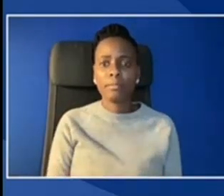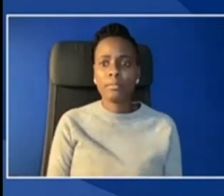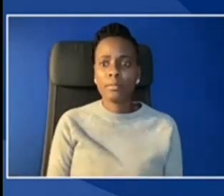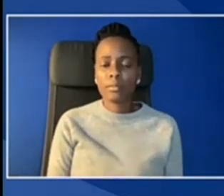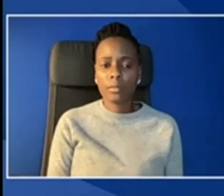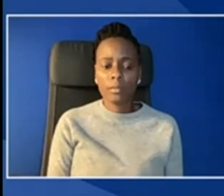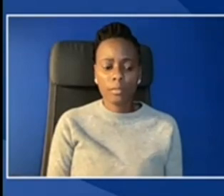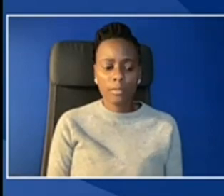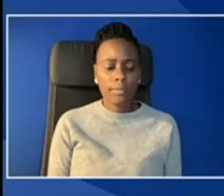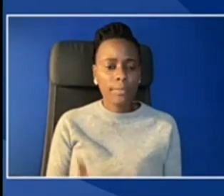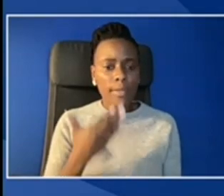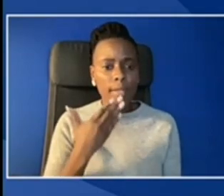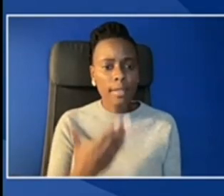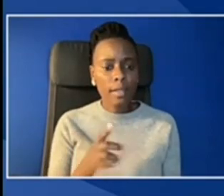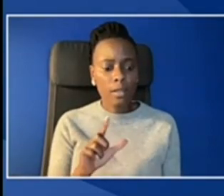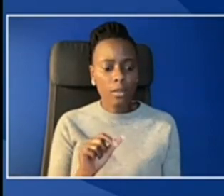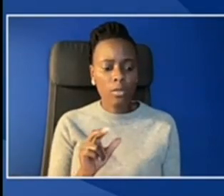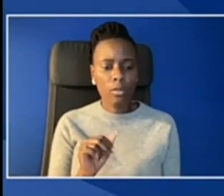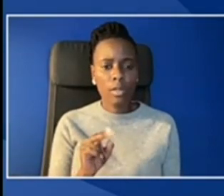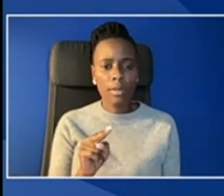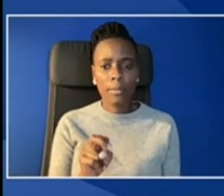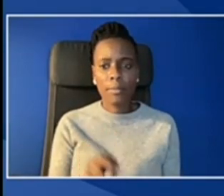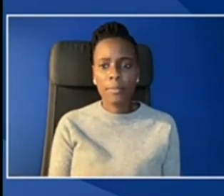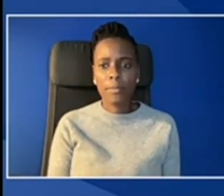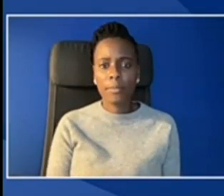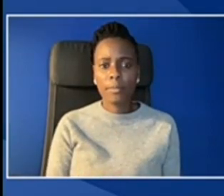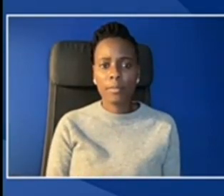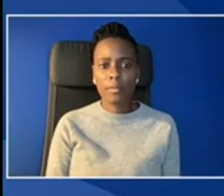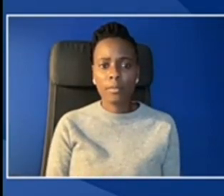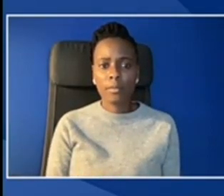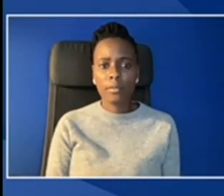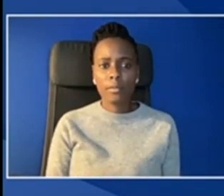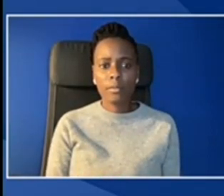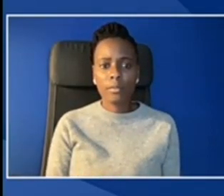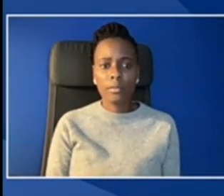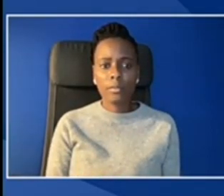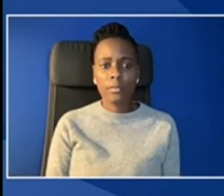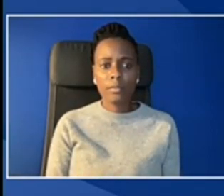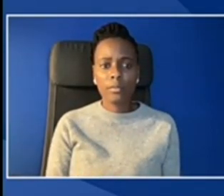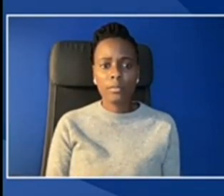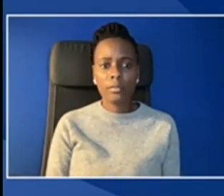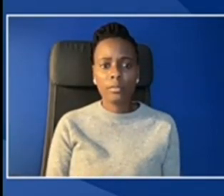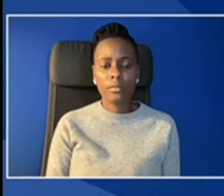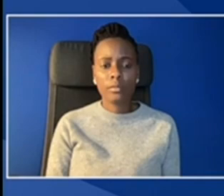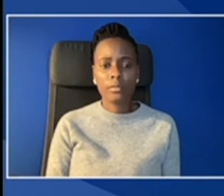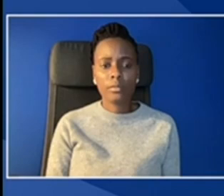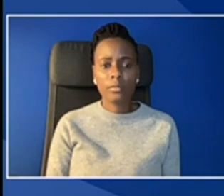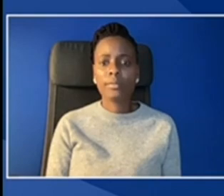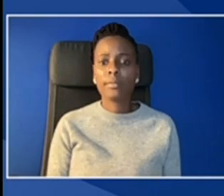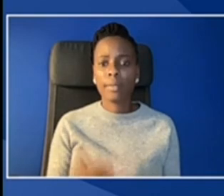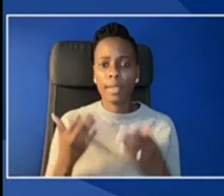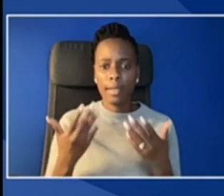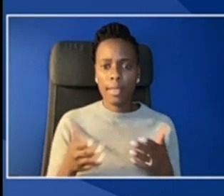Thank you, Lorraine. And that brings us to the end of the public comments.